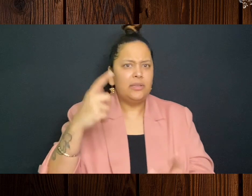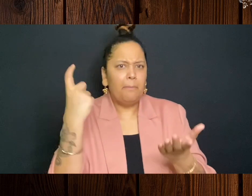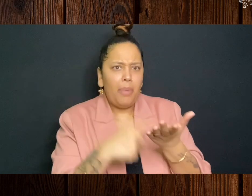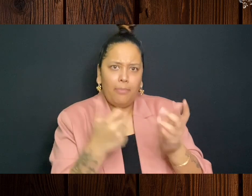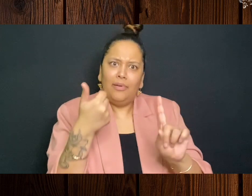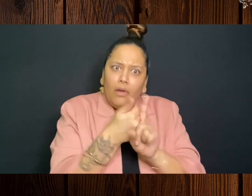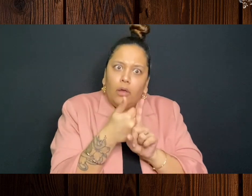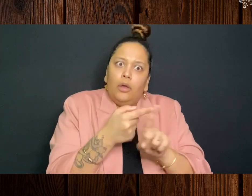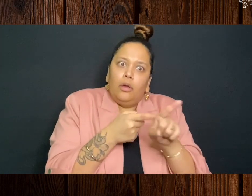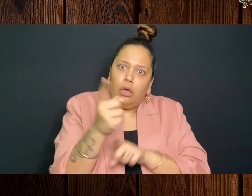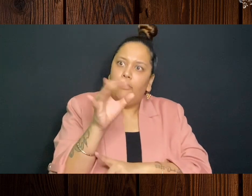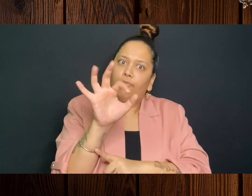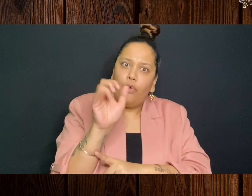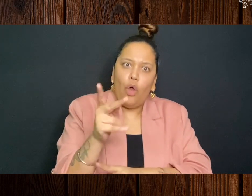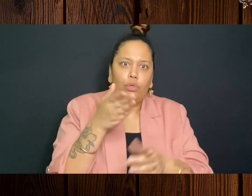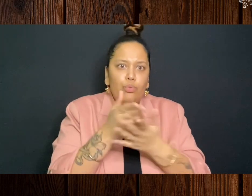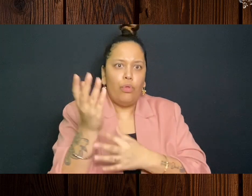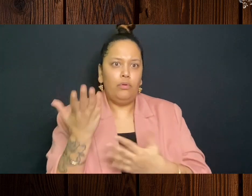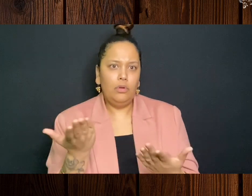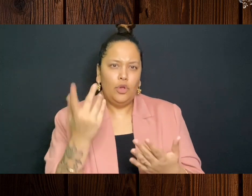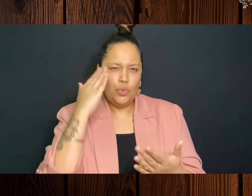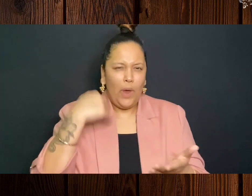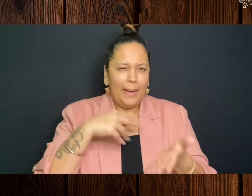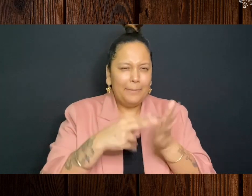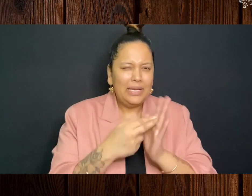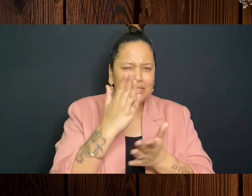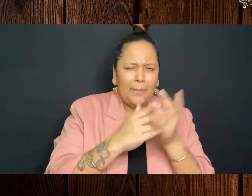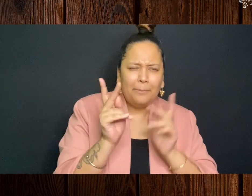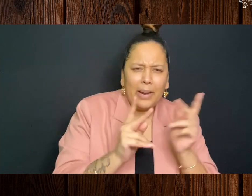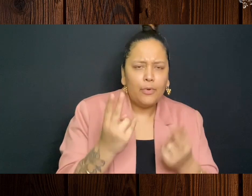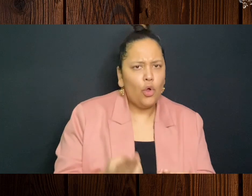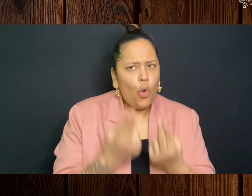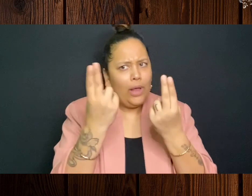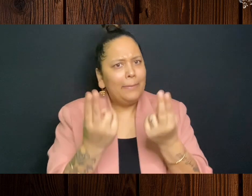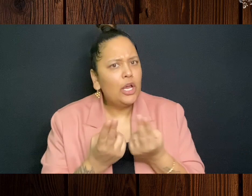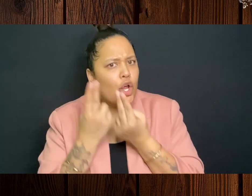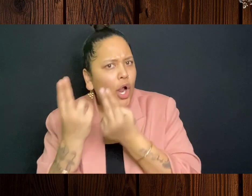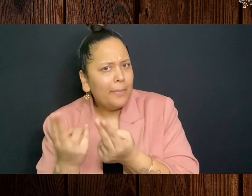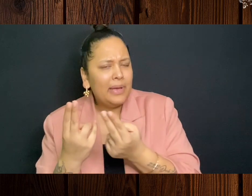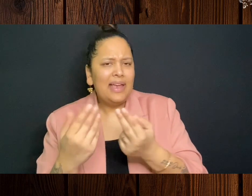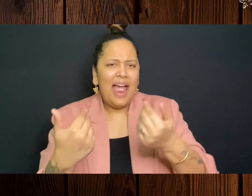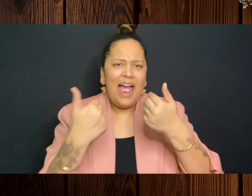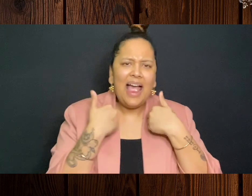you know what I mean? And some of the people that were nominated, have had a